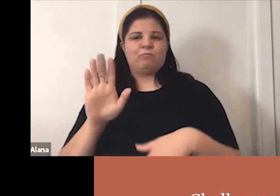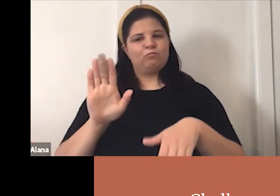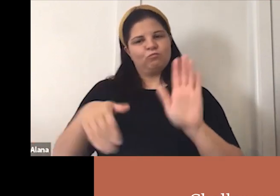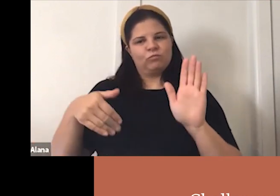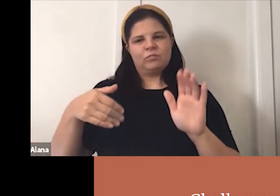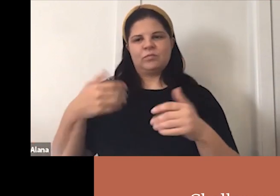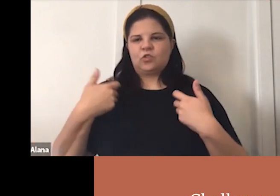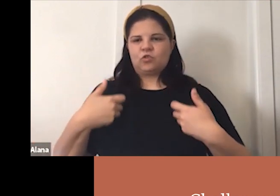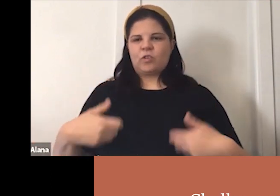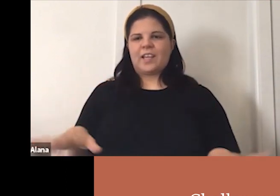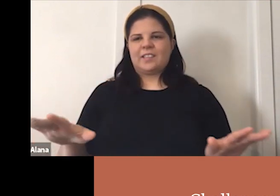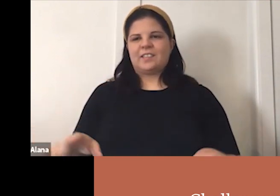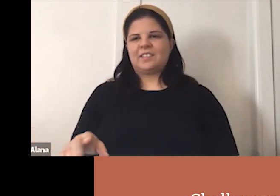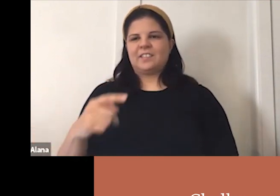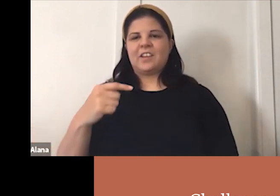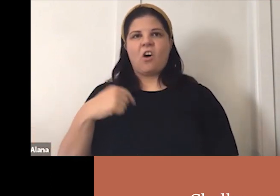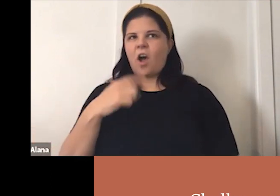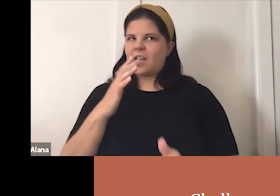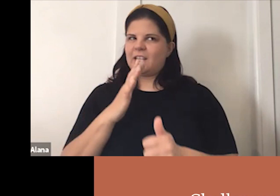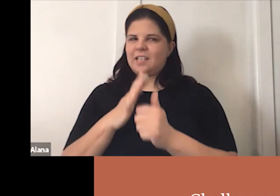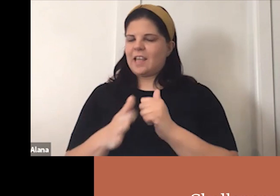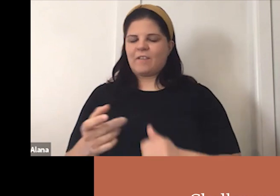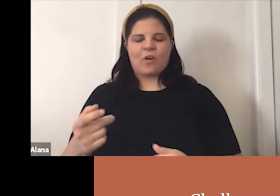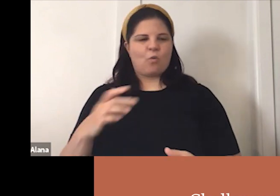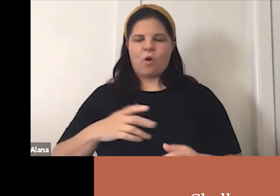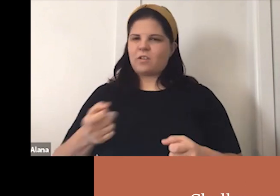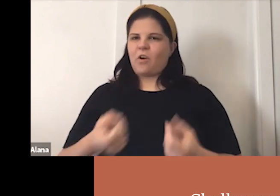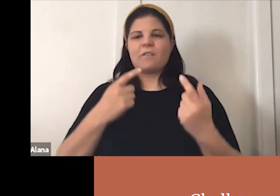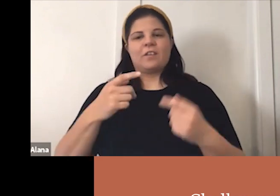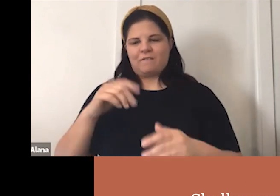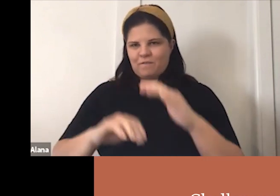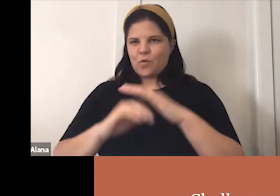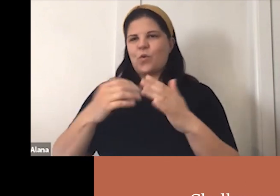I might add I never got out of that glamorous dress all day.